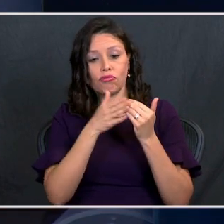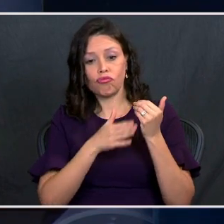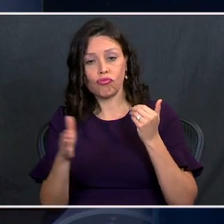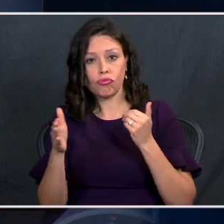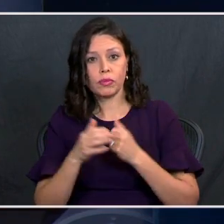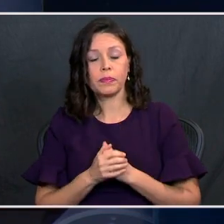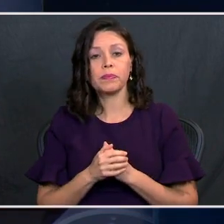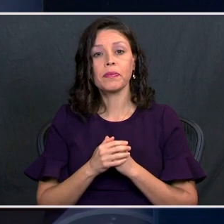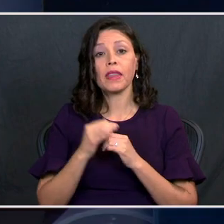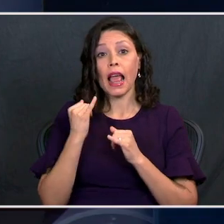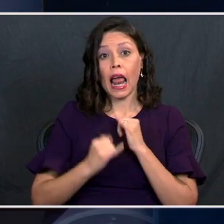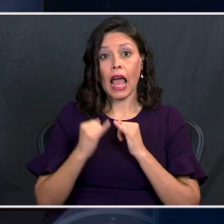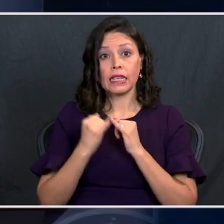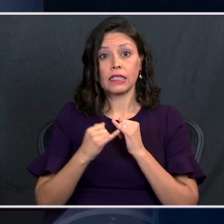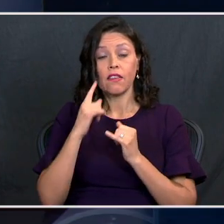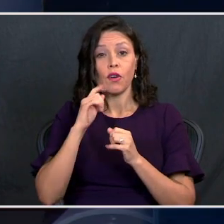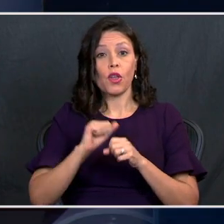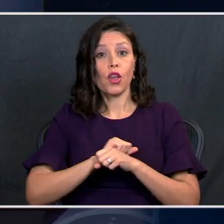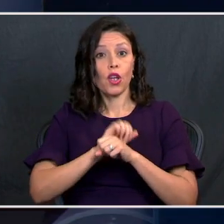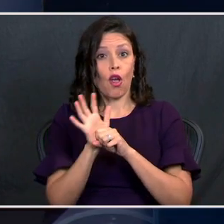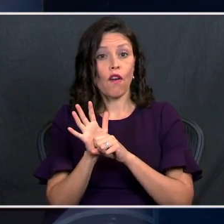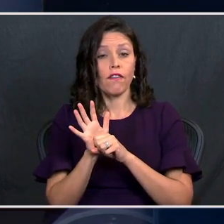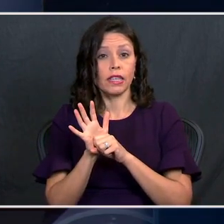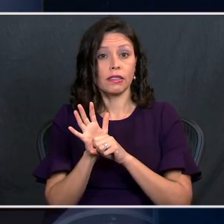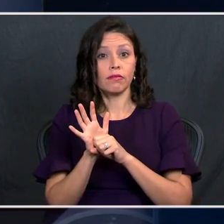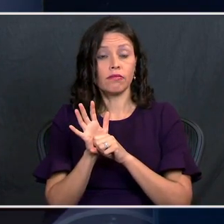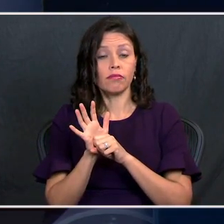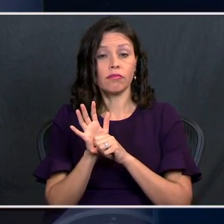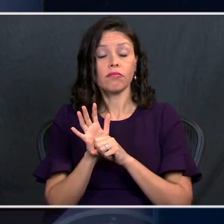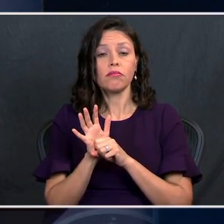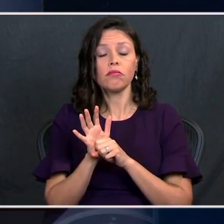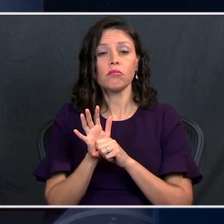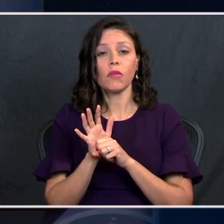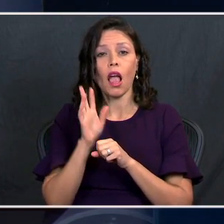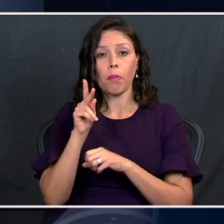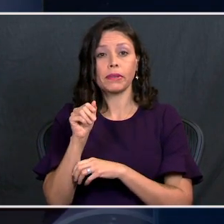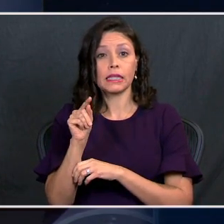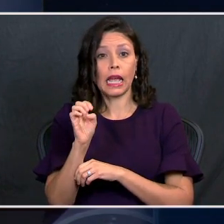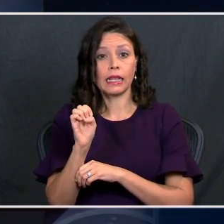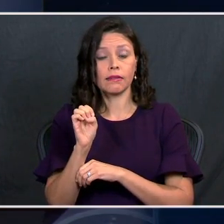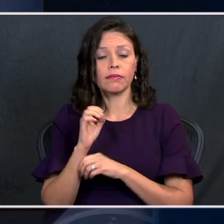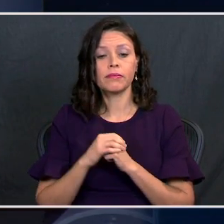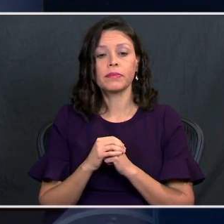Last, on the COVID -- last update on COVID, I wanted to briefly preview